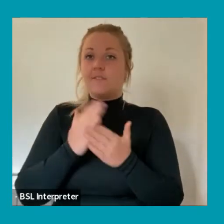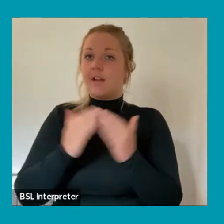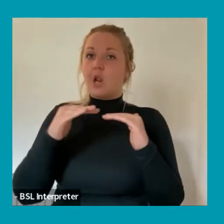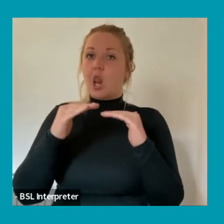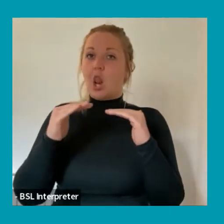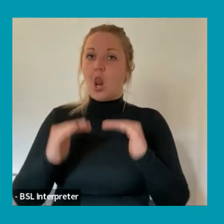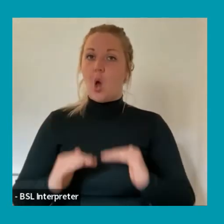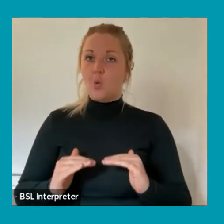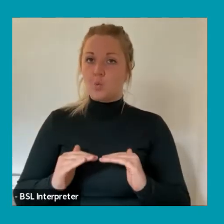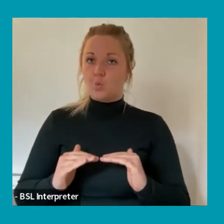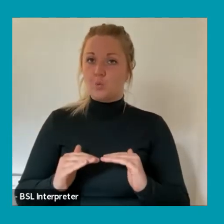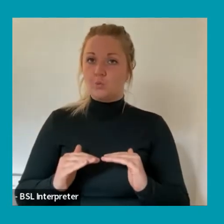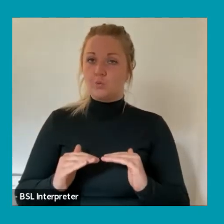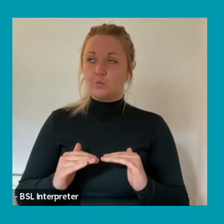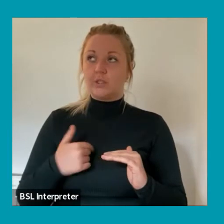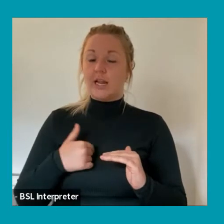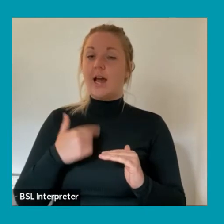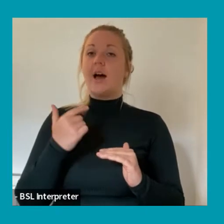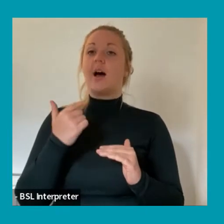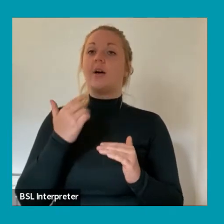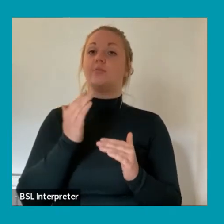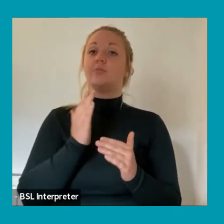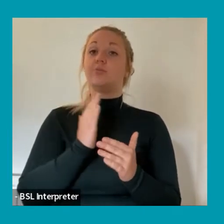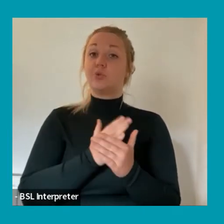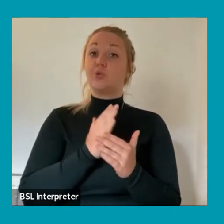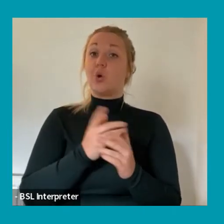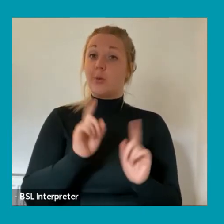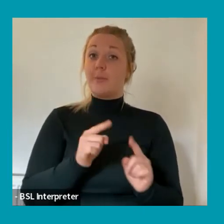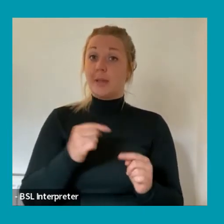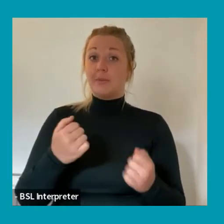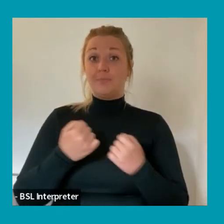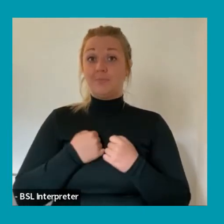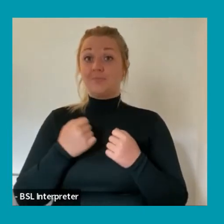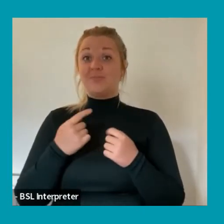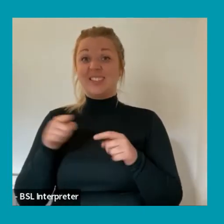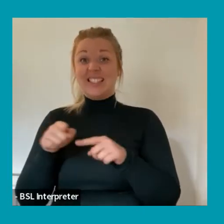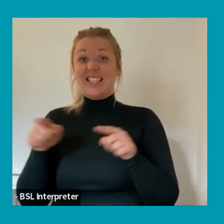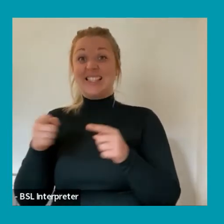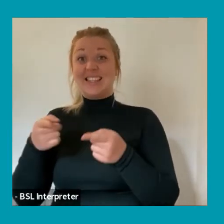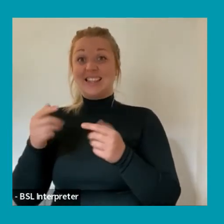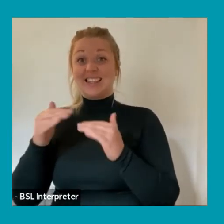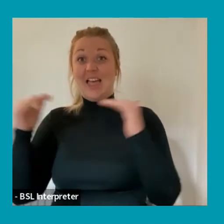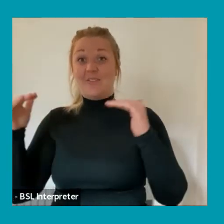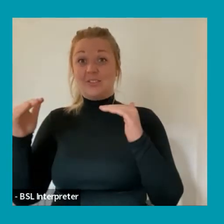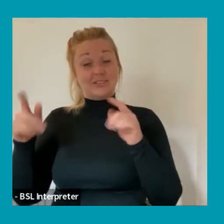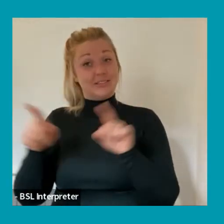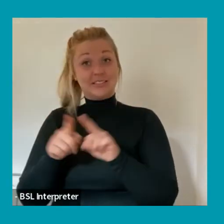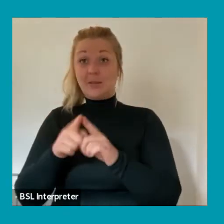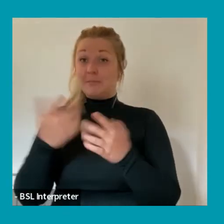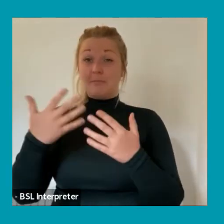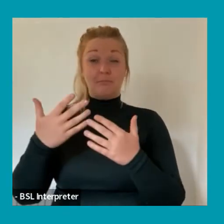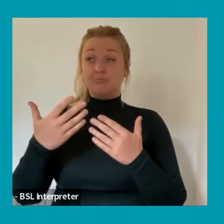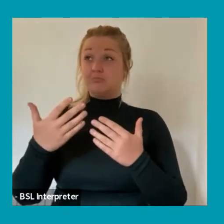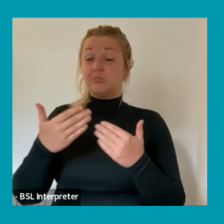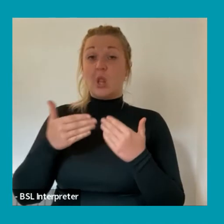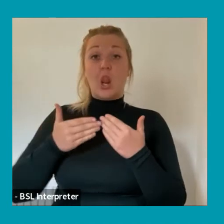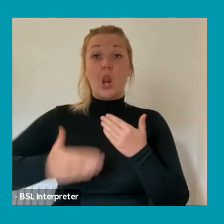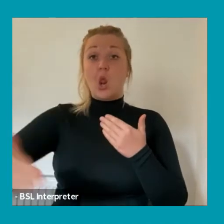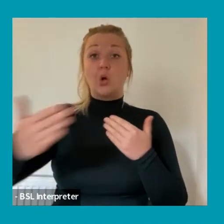And I'm sure there were people at that level, who have a long-term health condition. There was this thing of what is a disability.